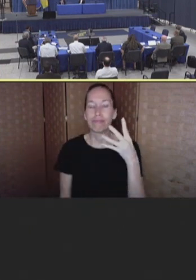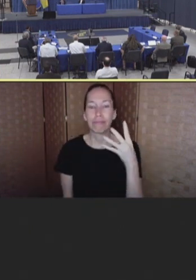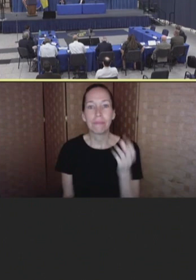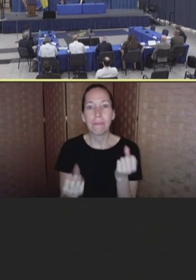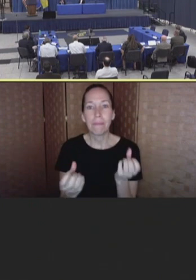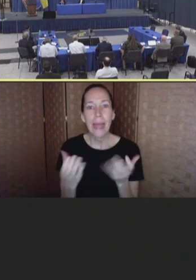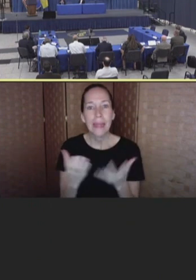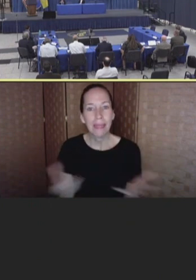do that.